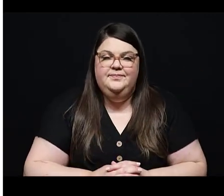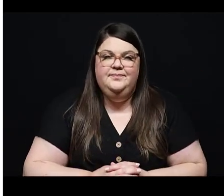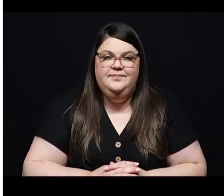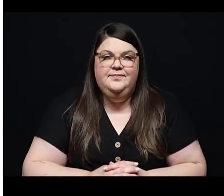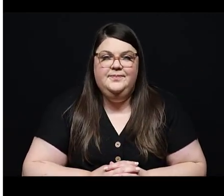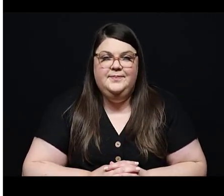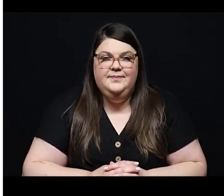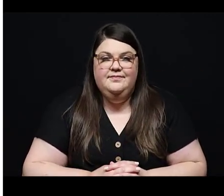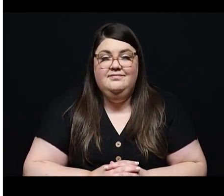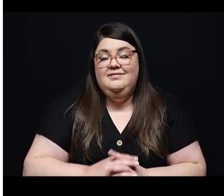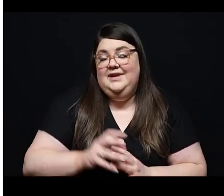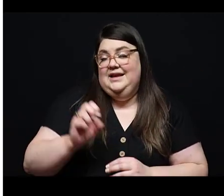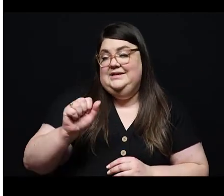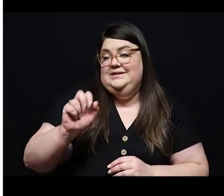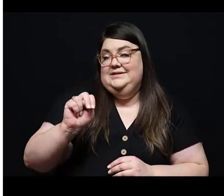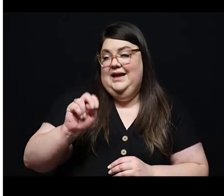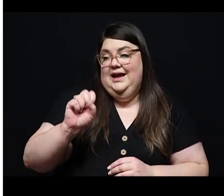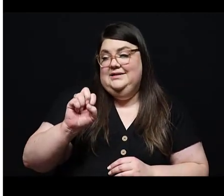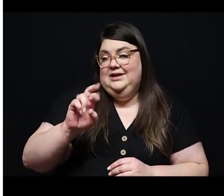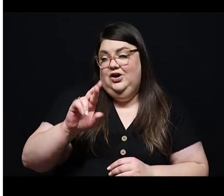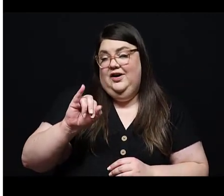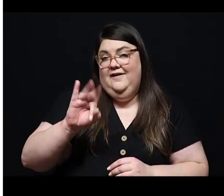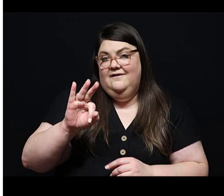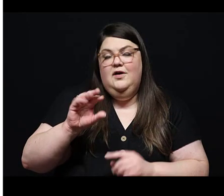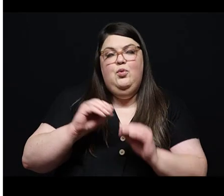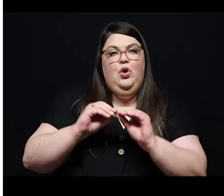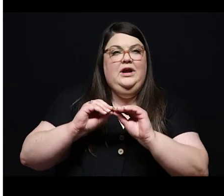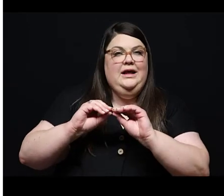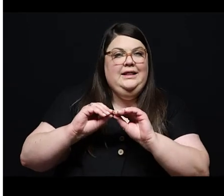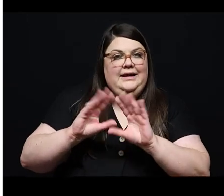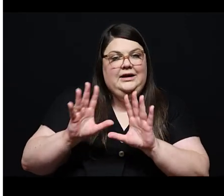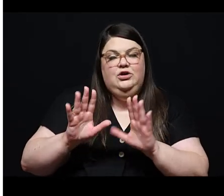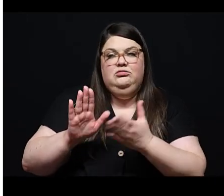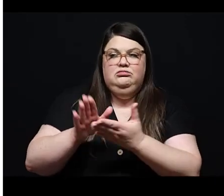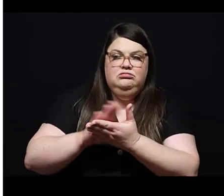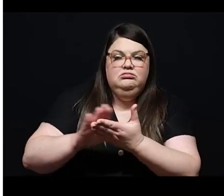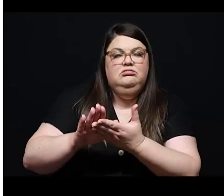Whereas, sans serif fonts have clean, simple lines which are easier to read.